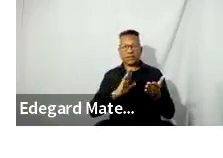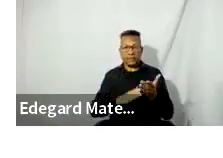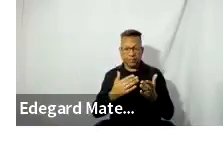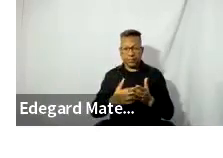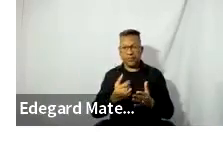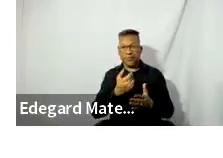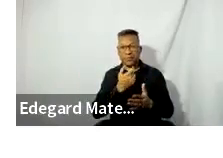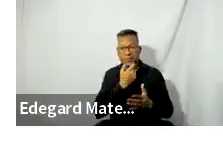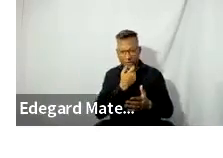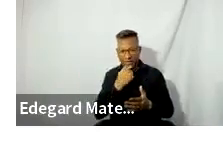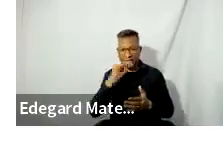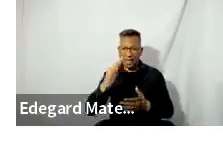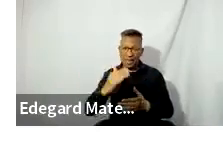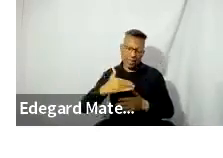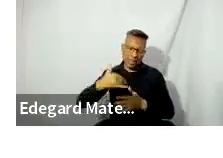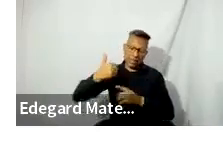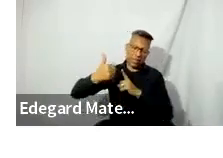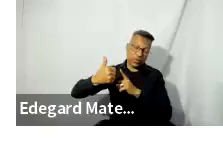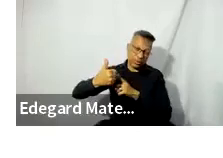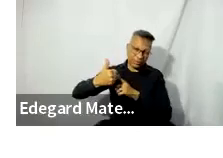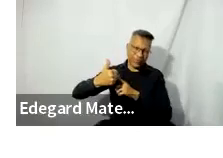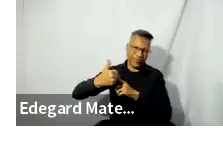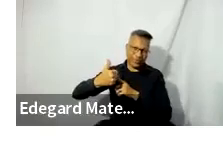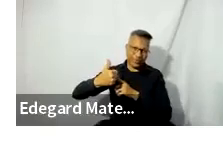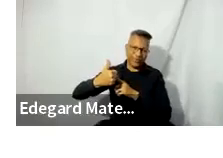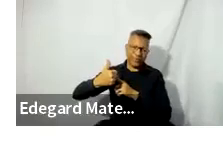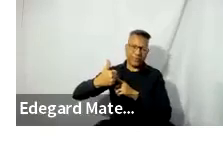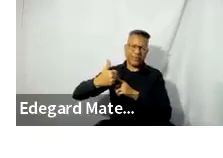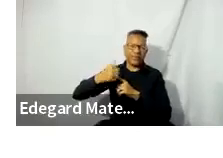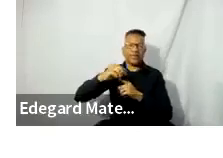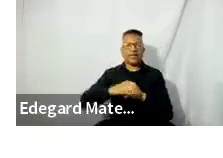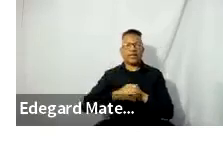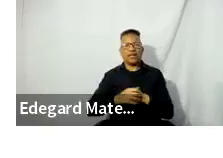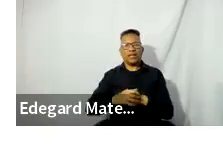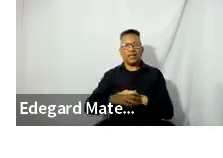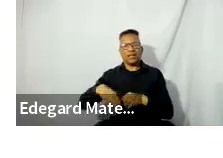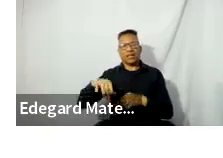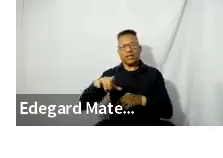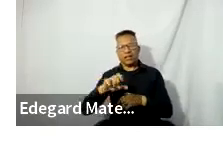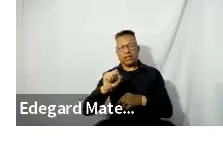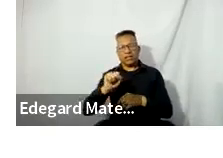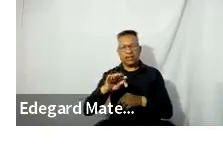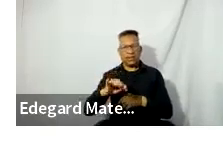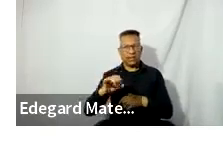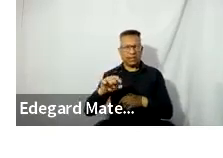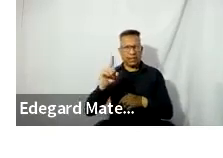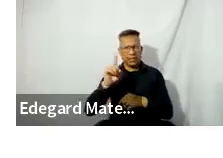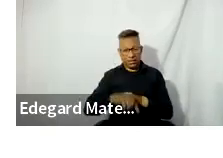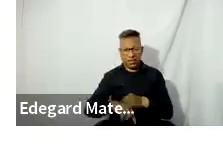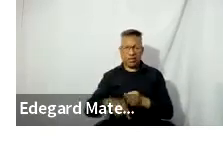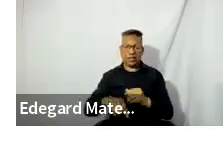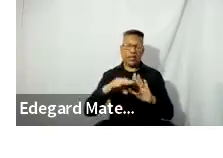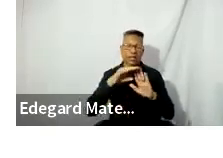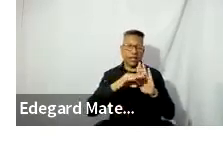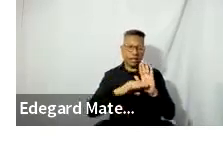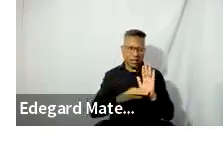the the Russian says the the Russian says the grandiose signalistics s of of speech, and that's of speech, and that's Pavlov's on term term.